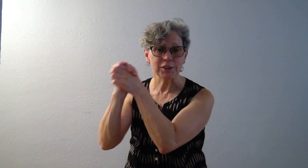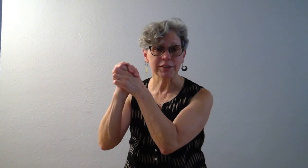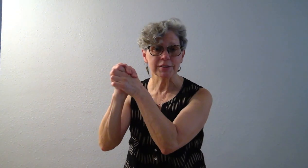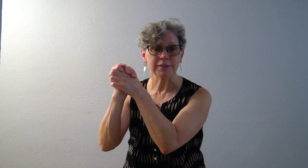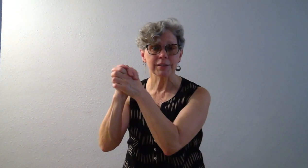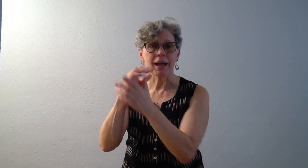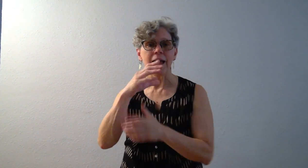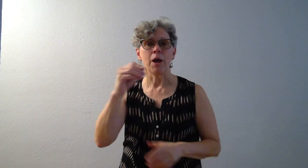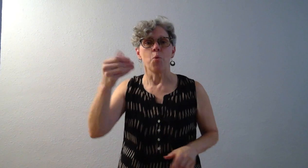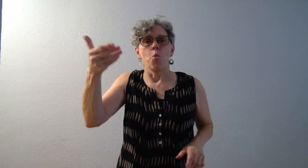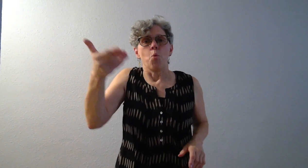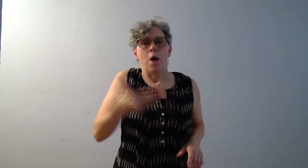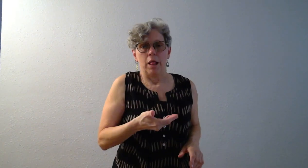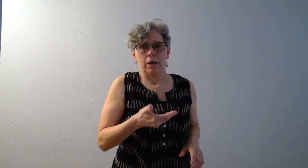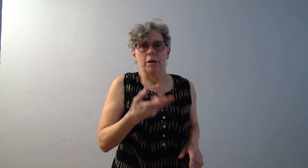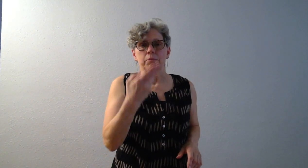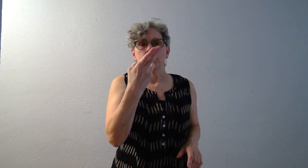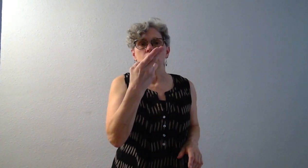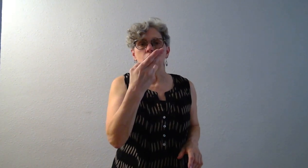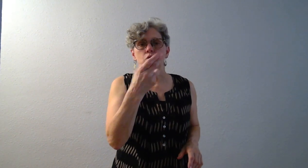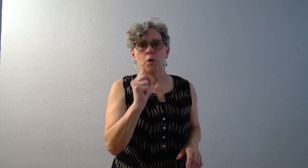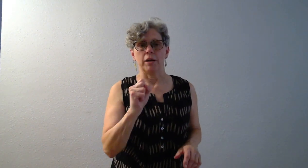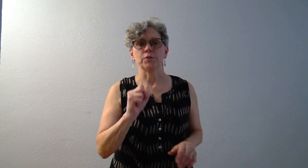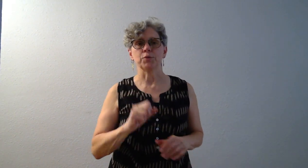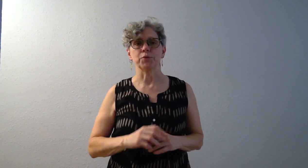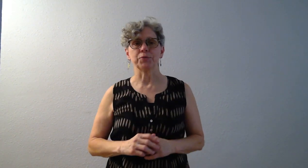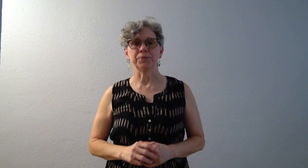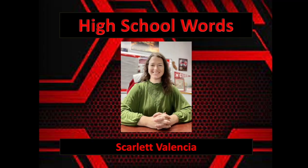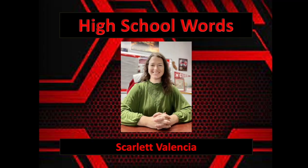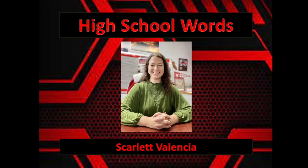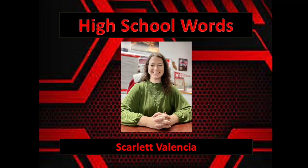Congratulations and welcome to high school.